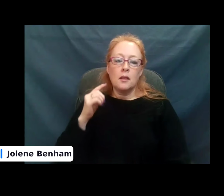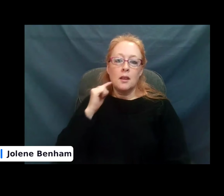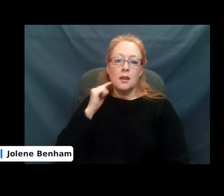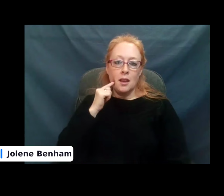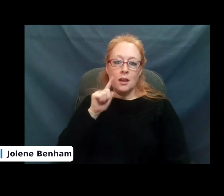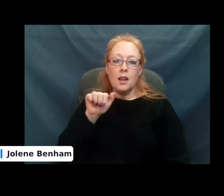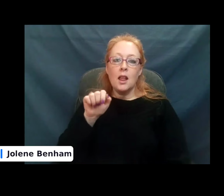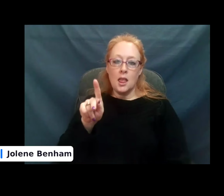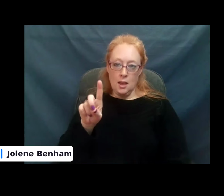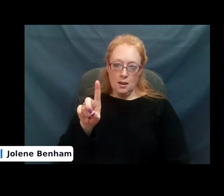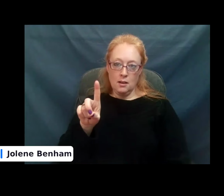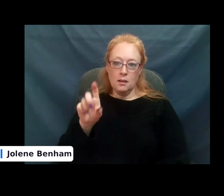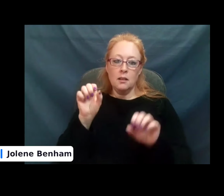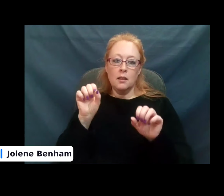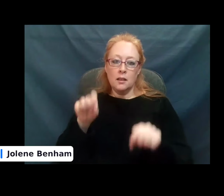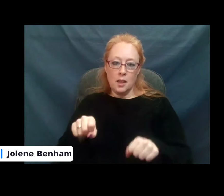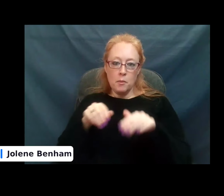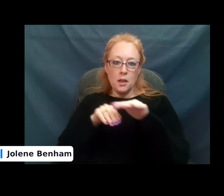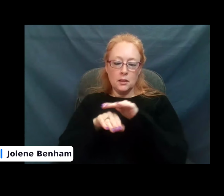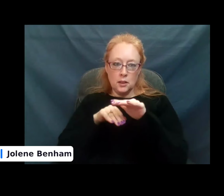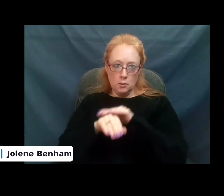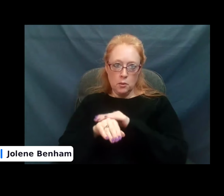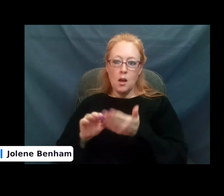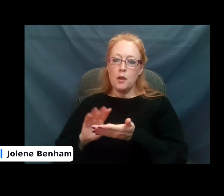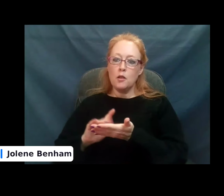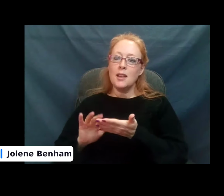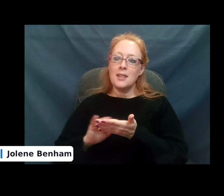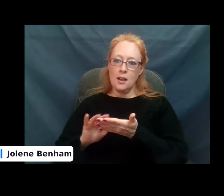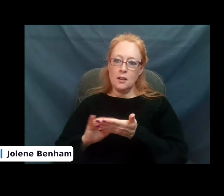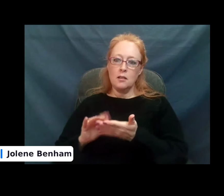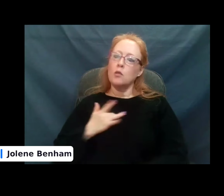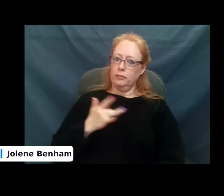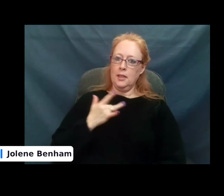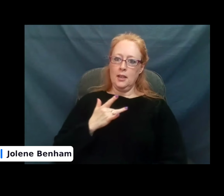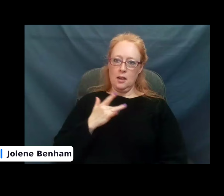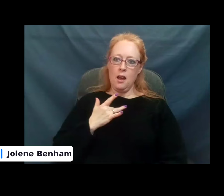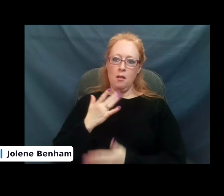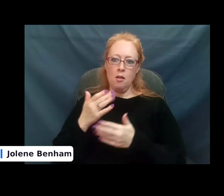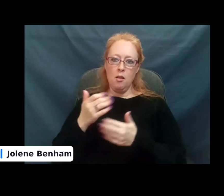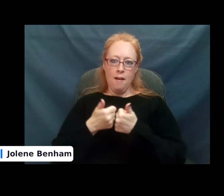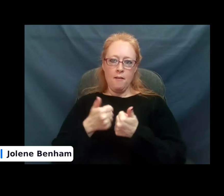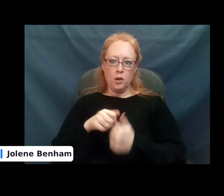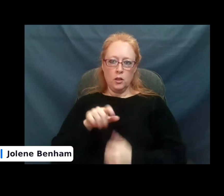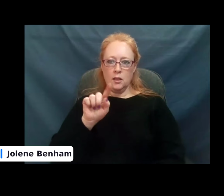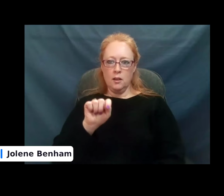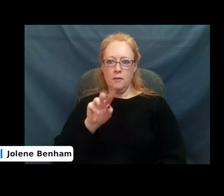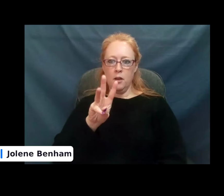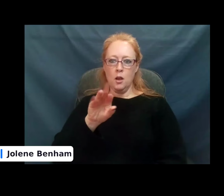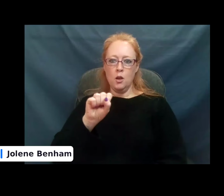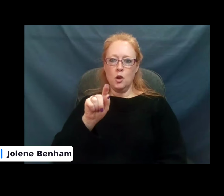Angie: Candy land could made accessible.